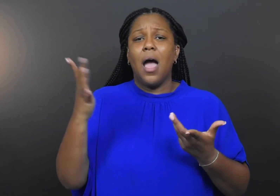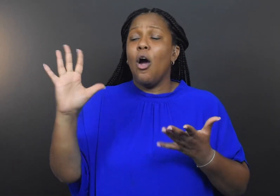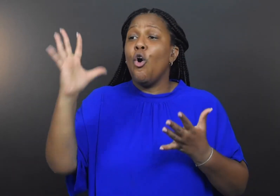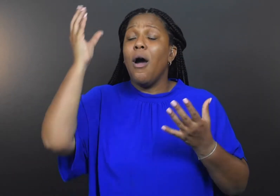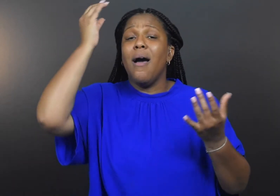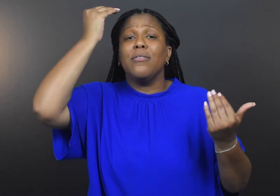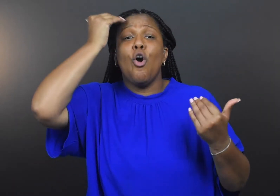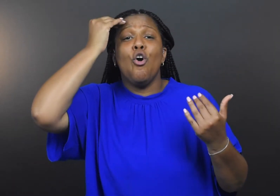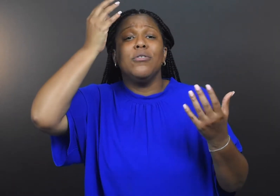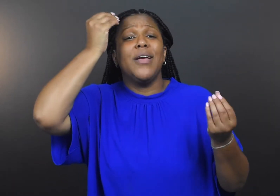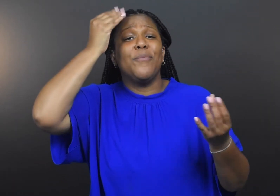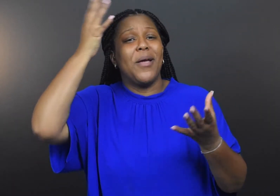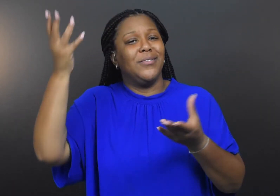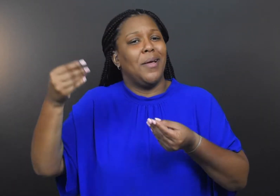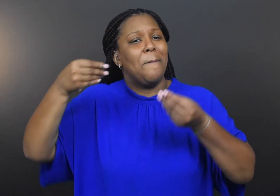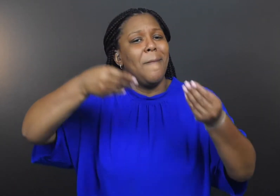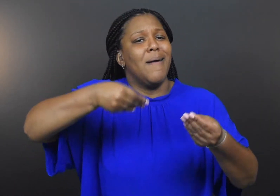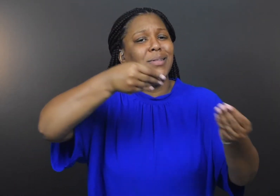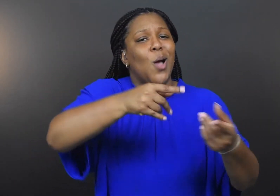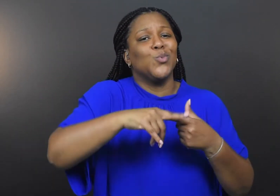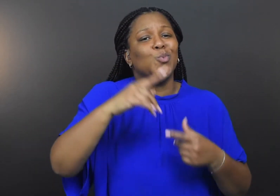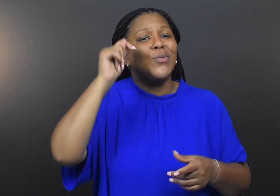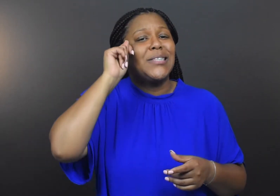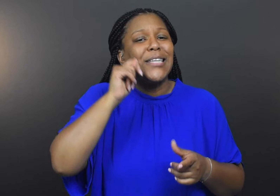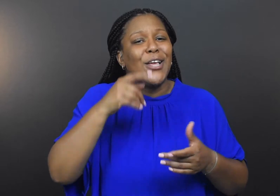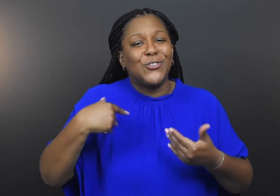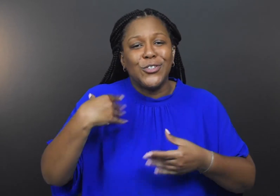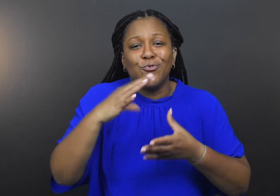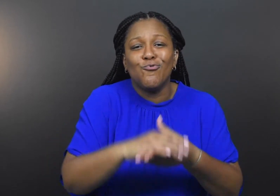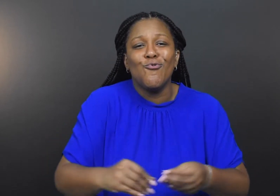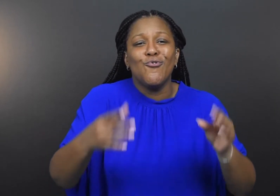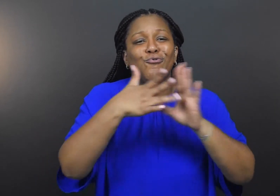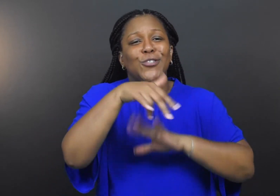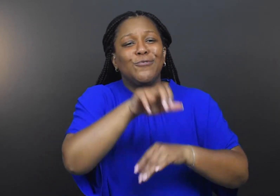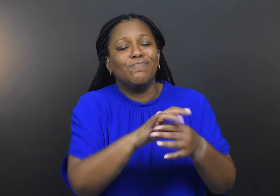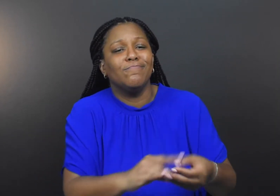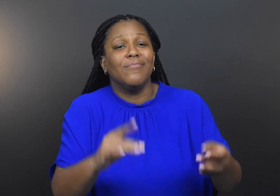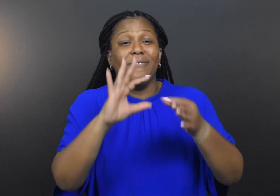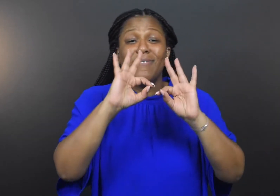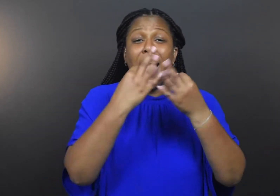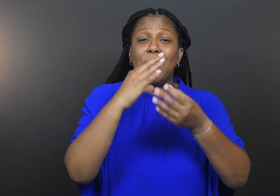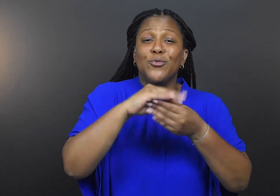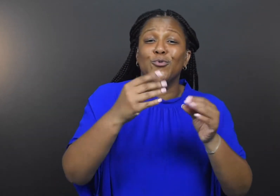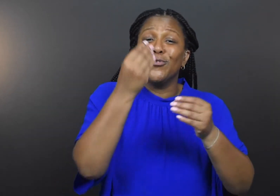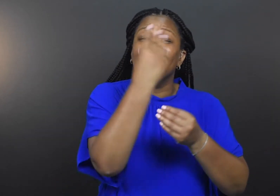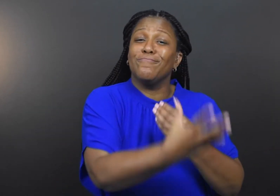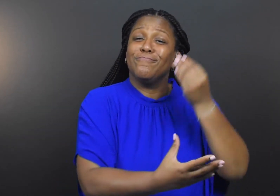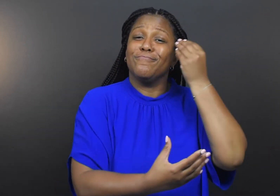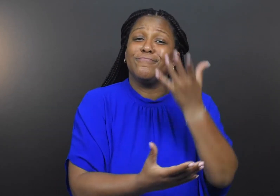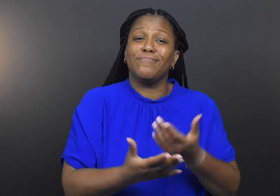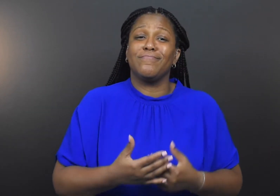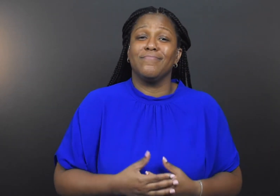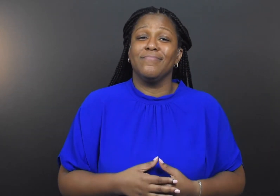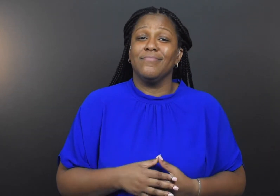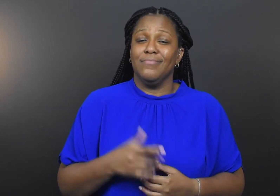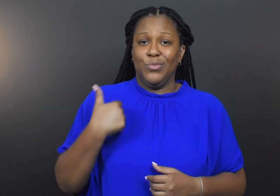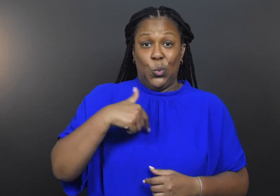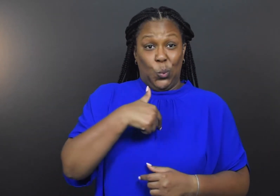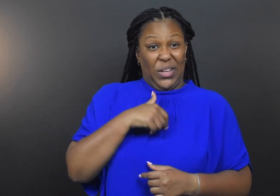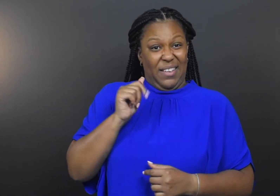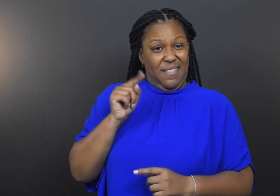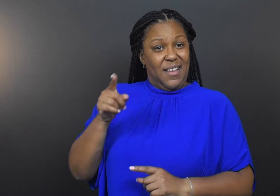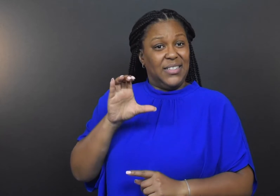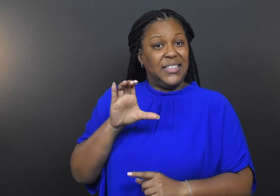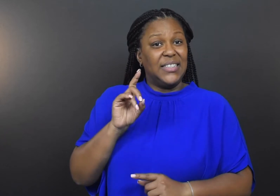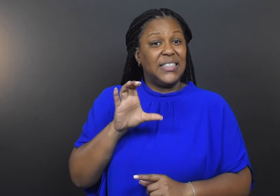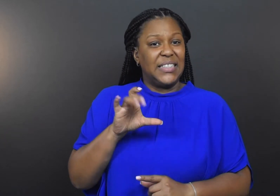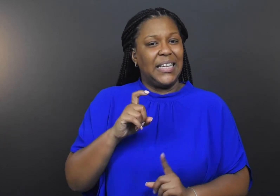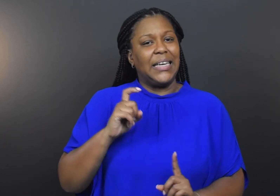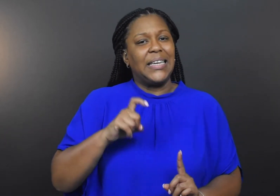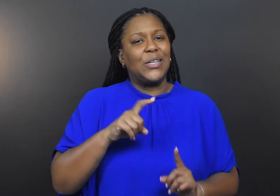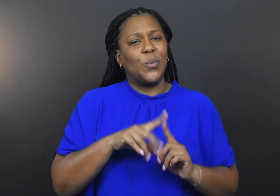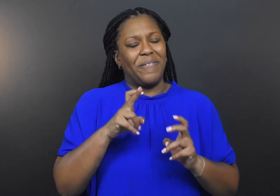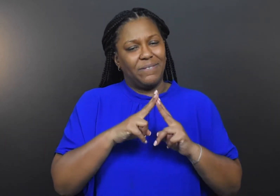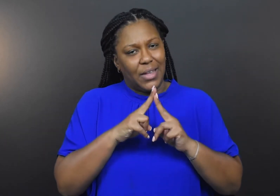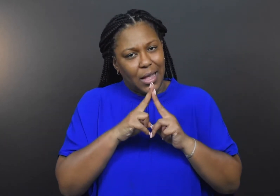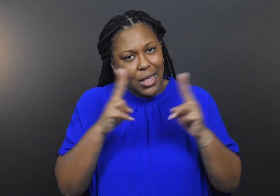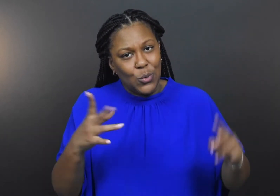stories about family history,” Leandris says. “We at CDC need to be very sensitive to how